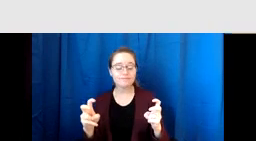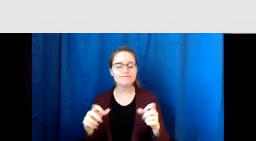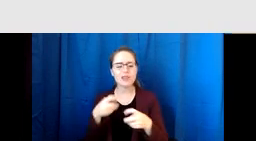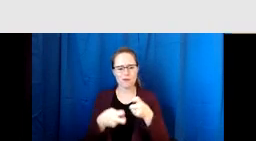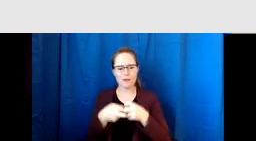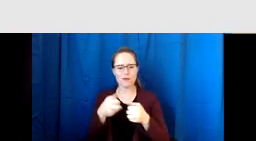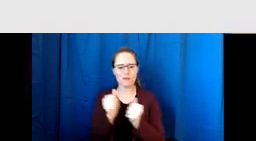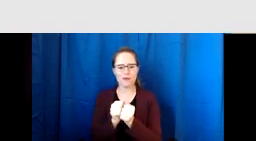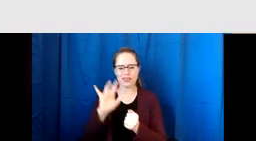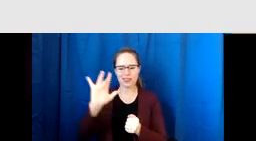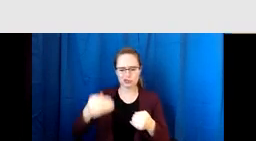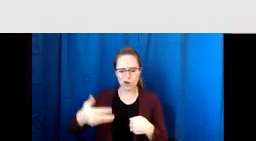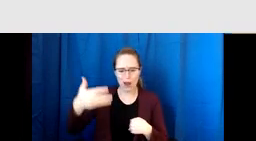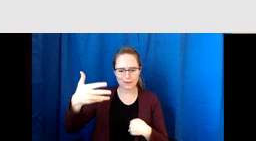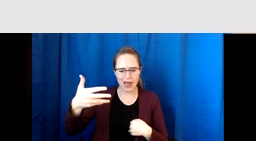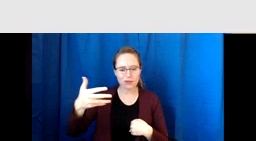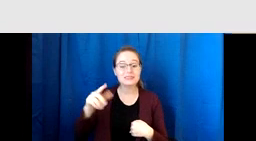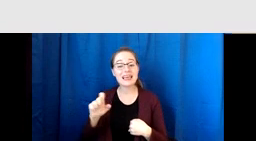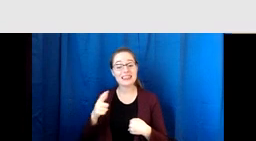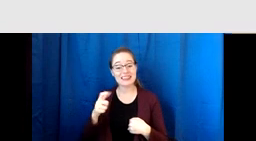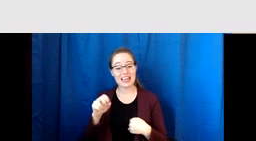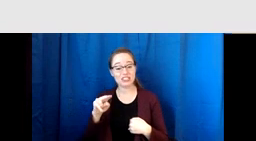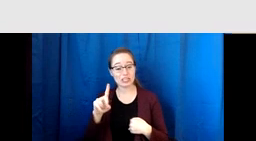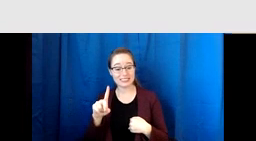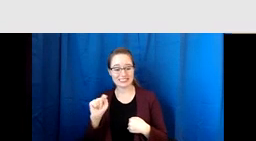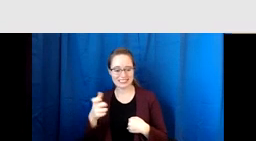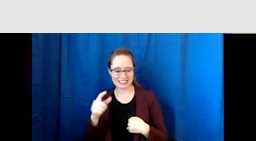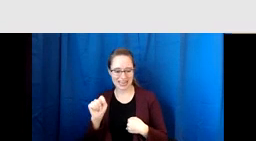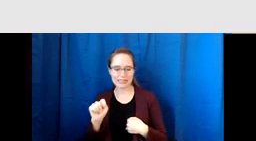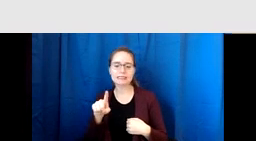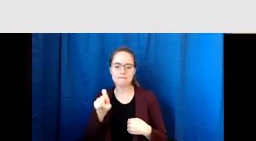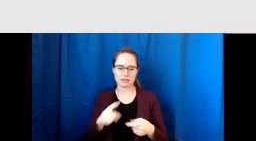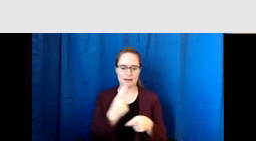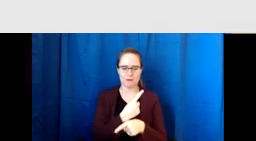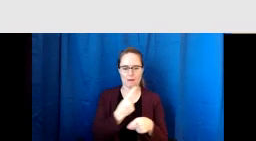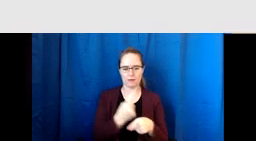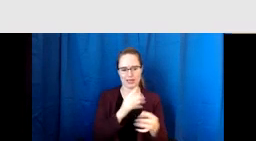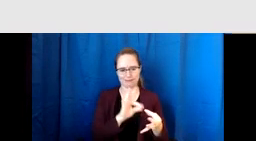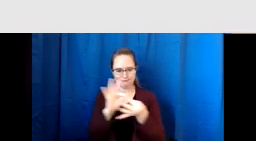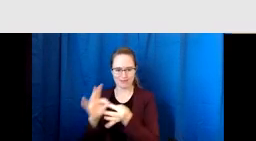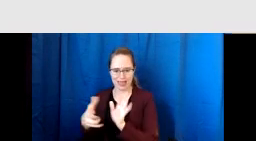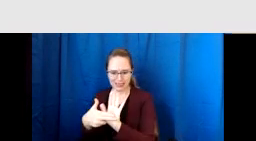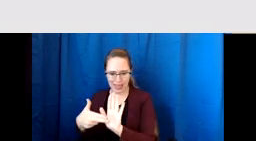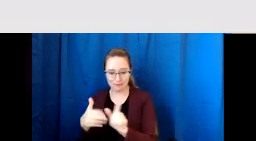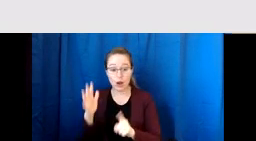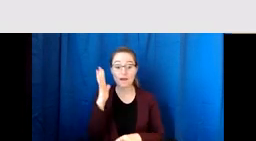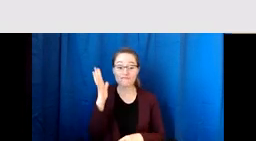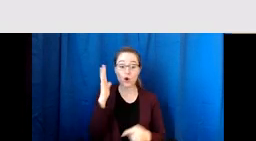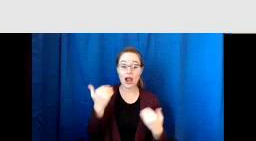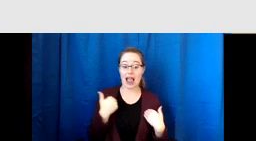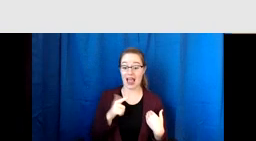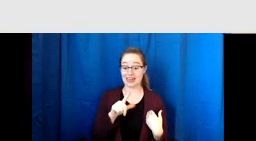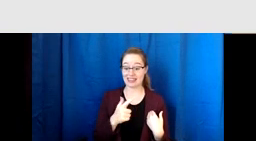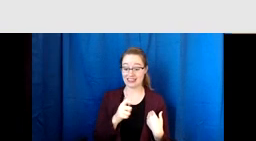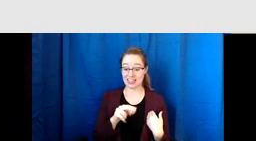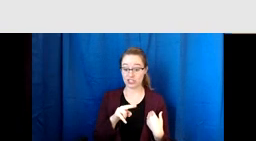the legend text must also be within a properly associated label. Before we had this legend that said county